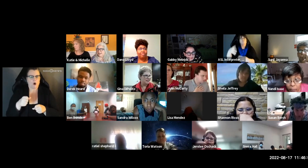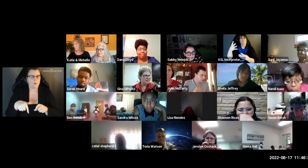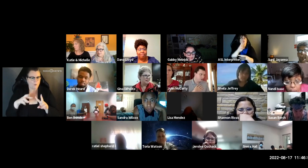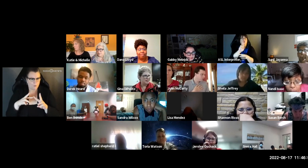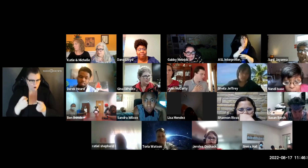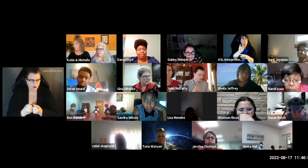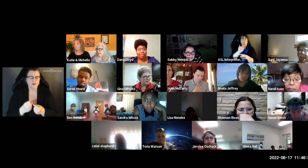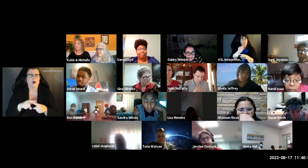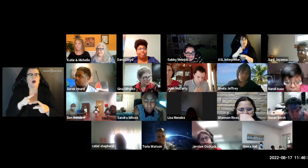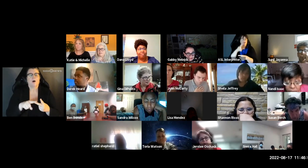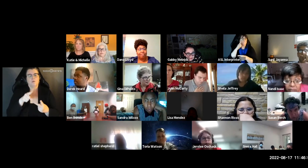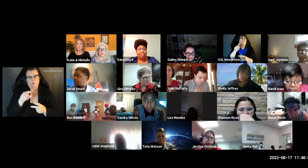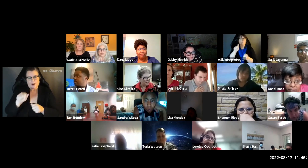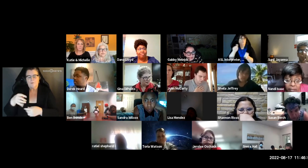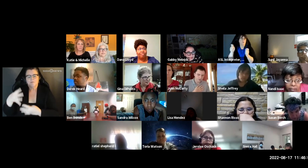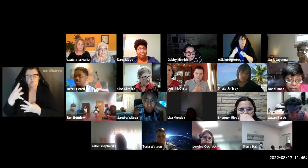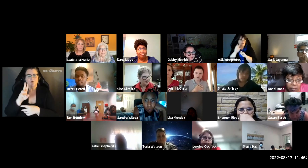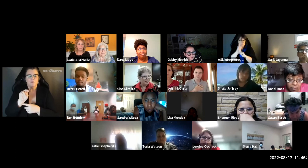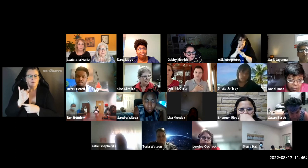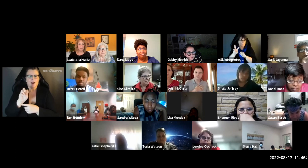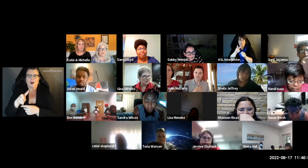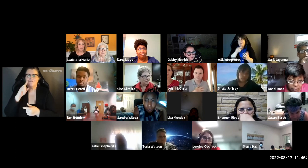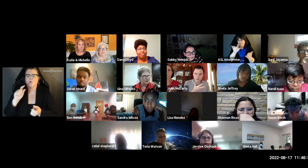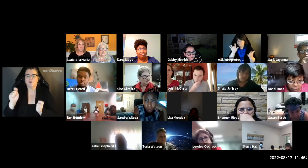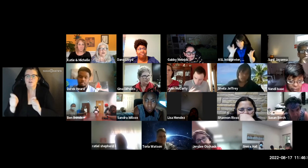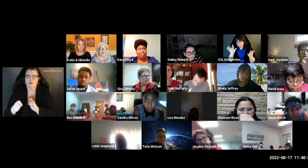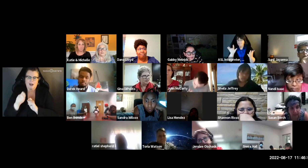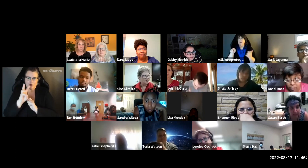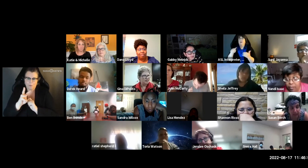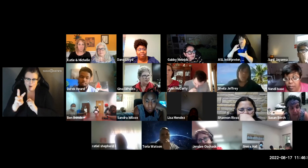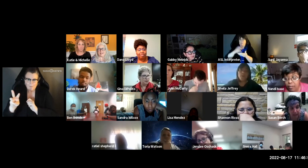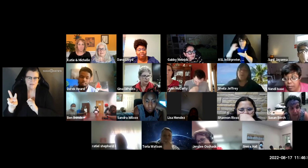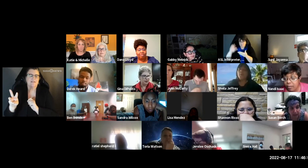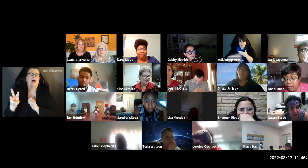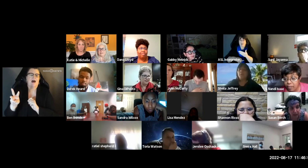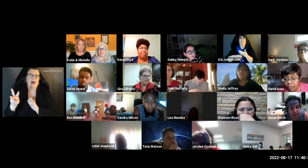at the calendar and that's where you'll see Community strong which is a gathering